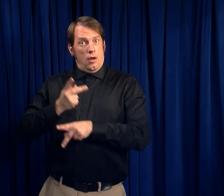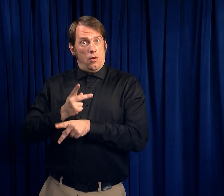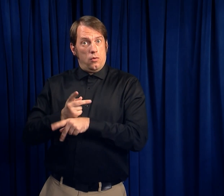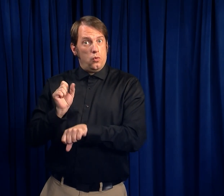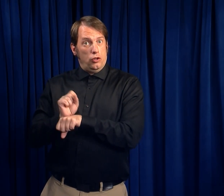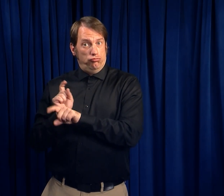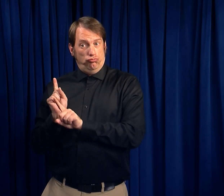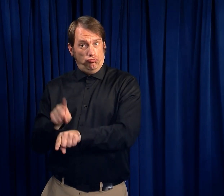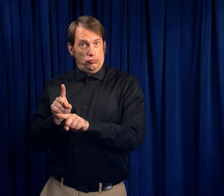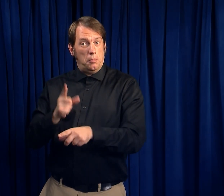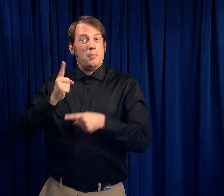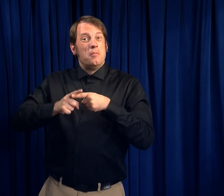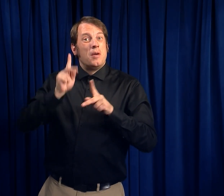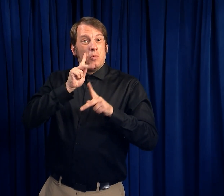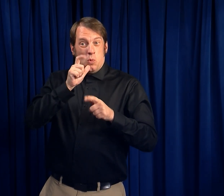Regularly check healthcare workers